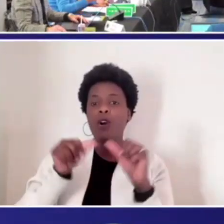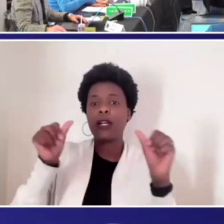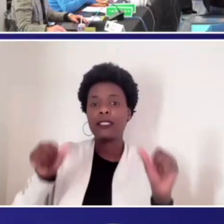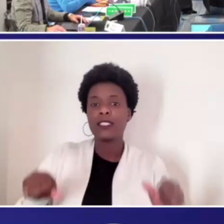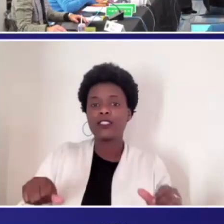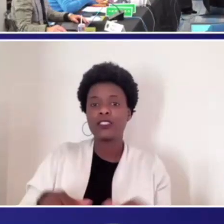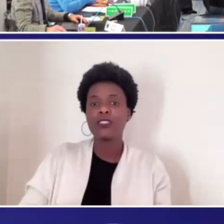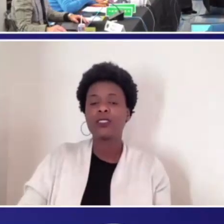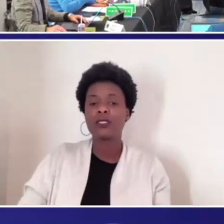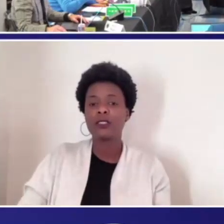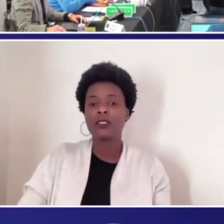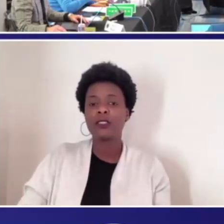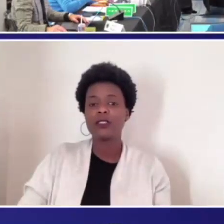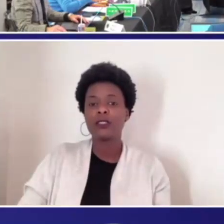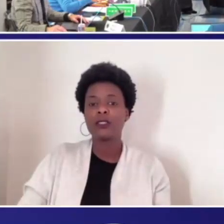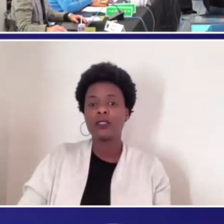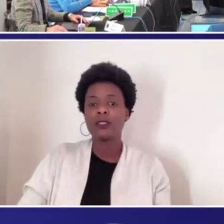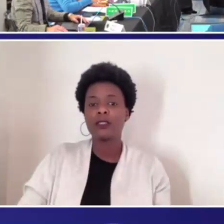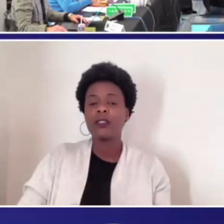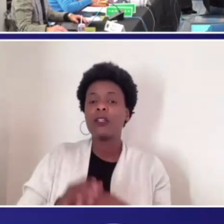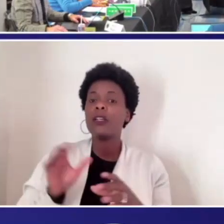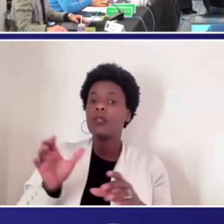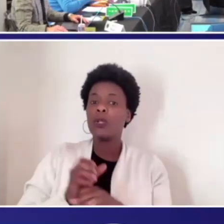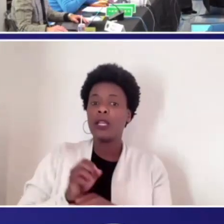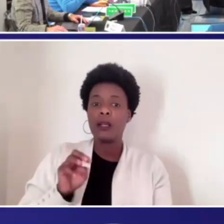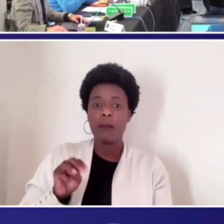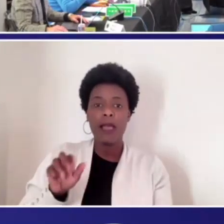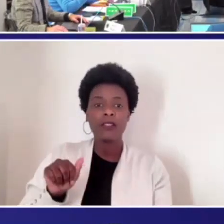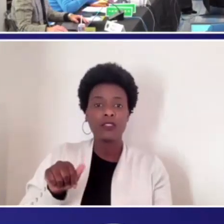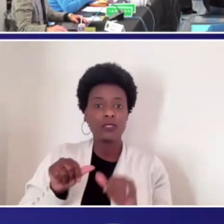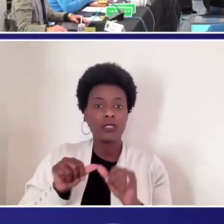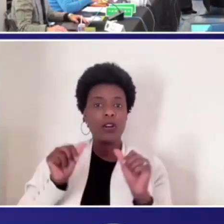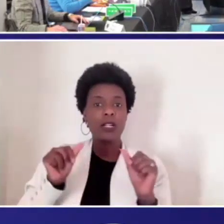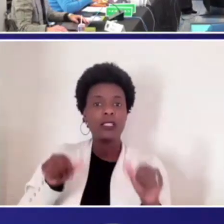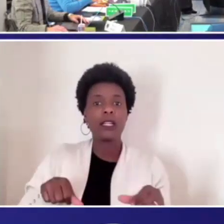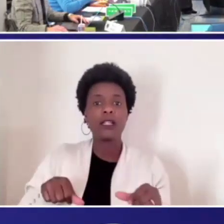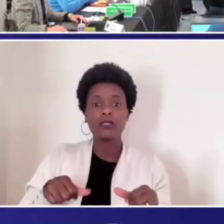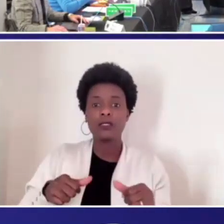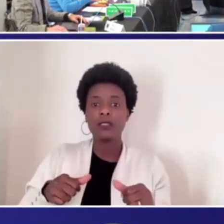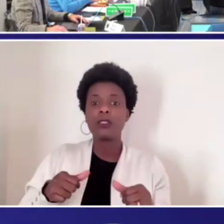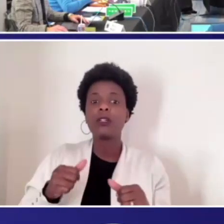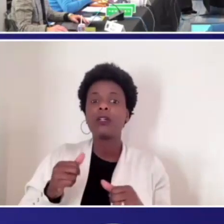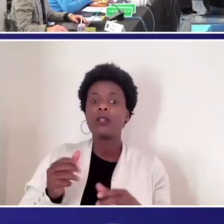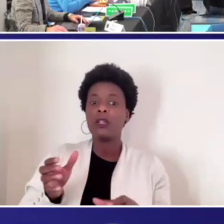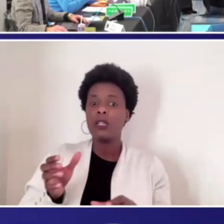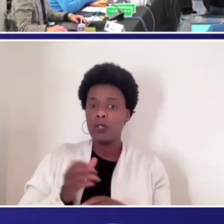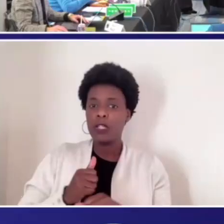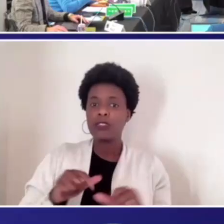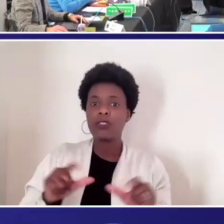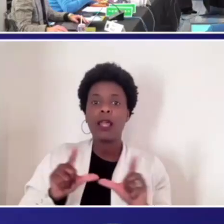you can't -- you know, you get a master's in architecture. You go license -- you -- then you get your license to practice.